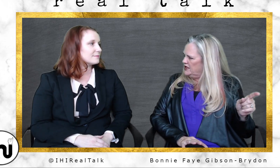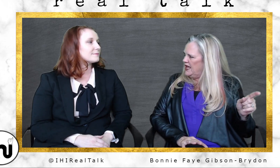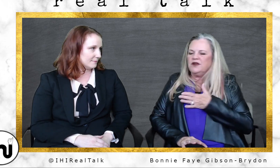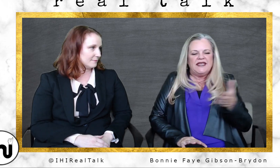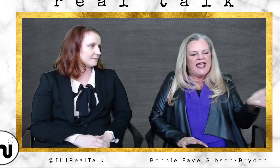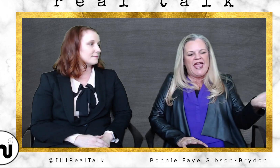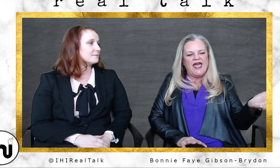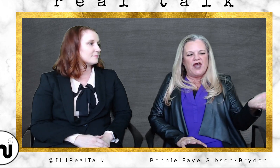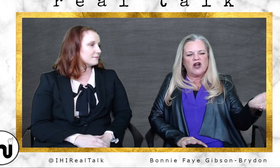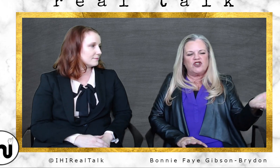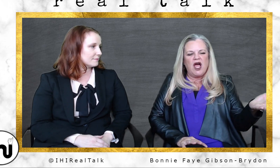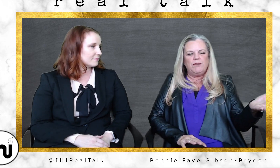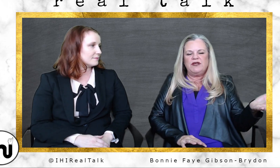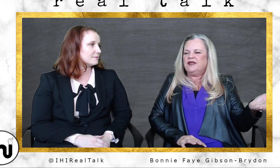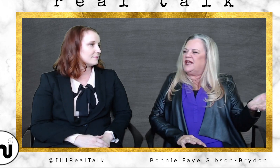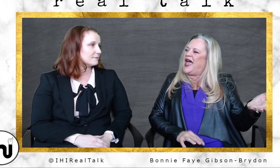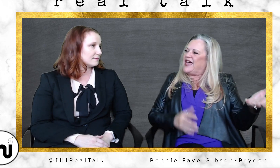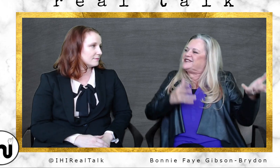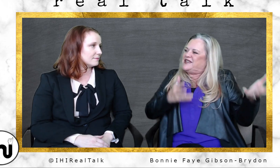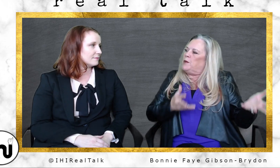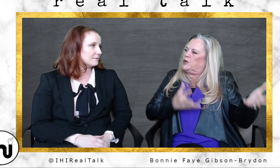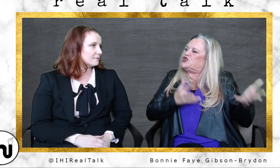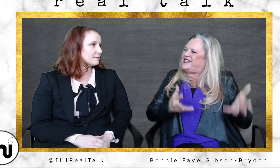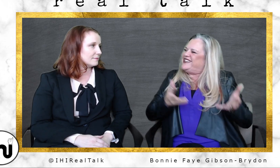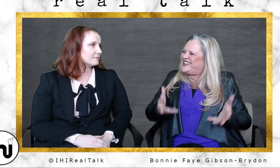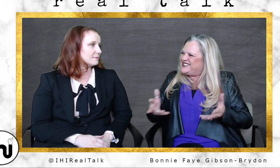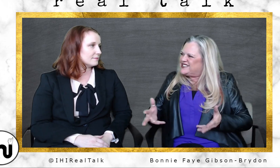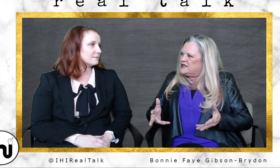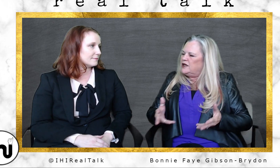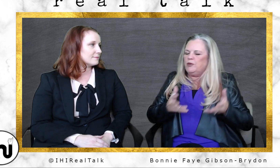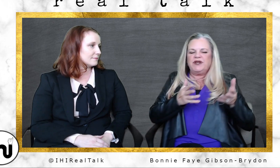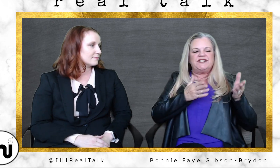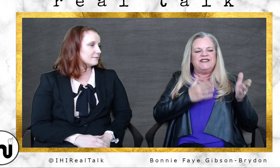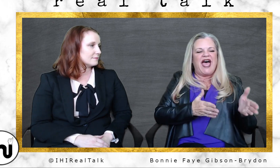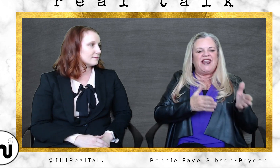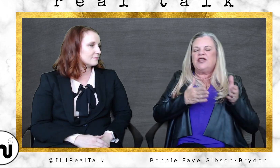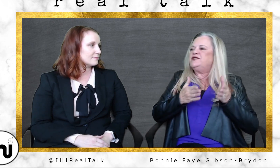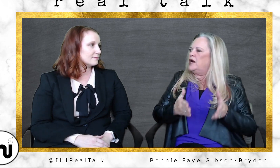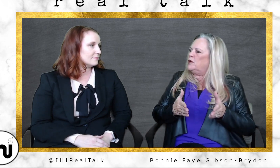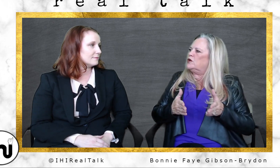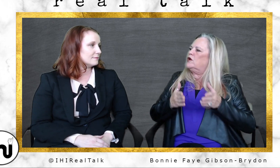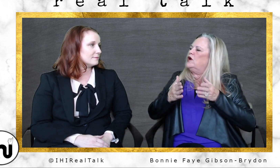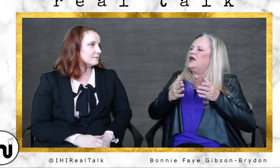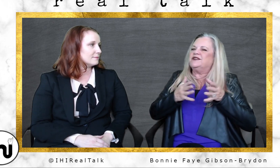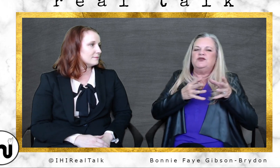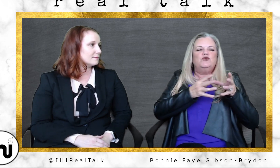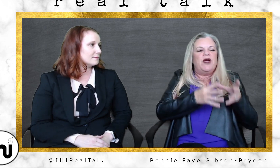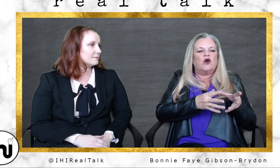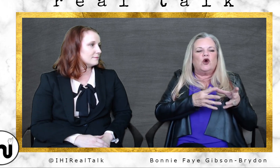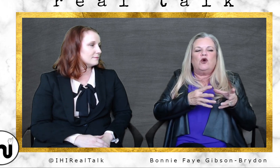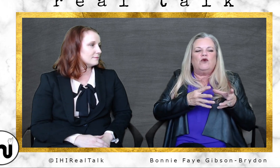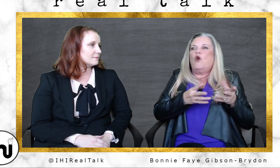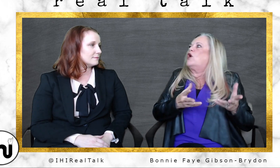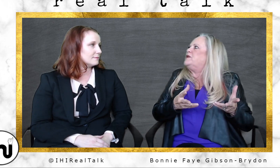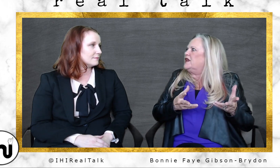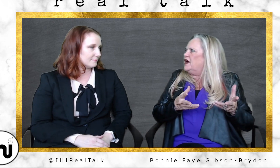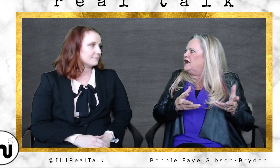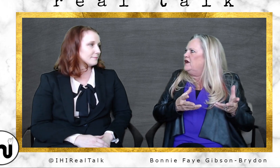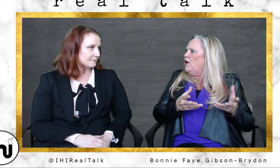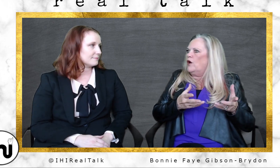our job has numbers in it, but it's not a number, a numerical formula or an